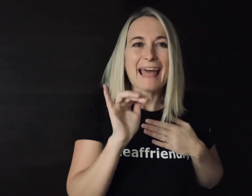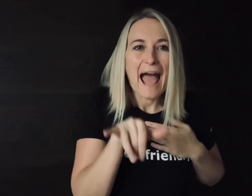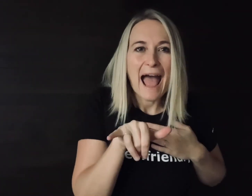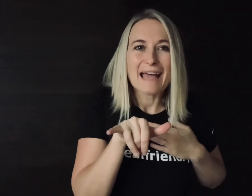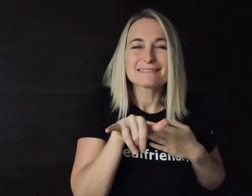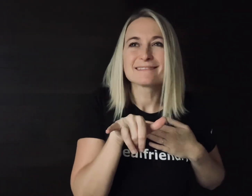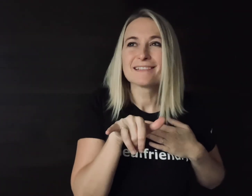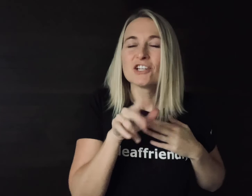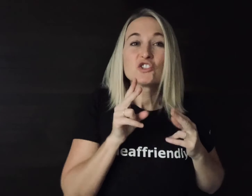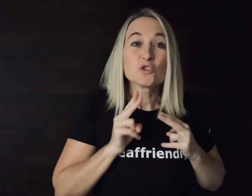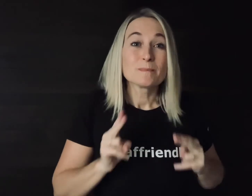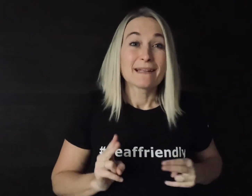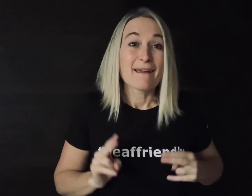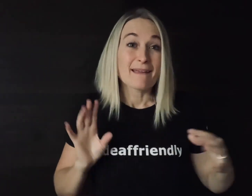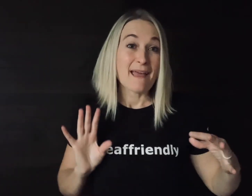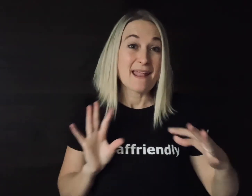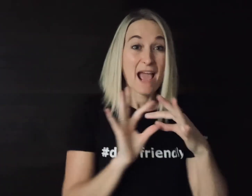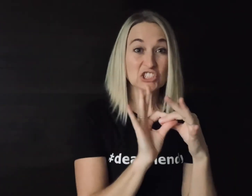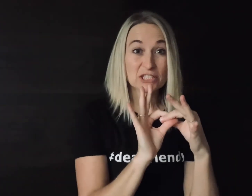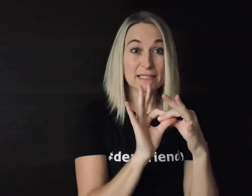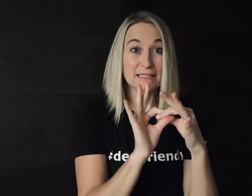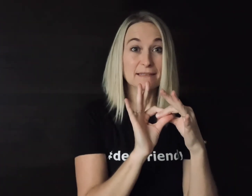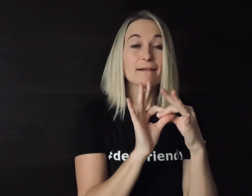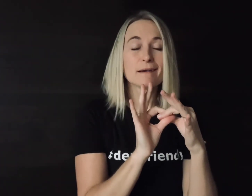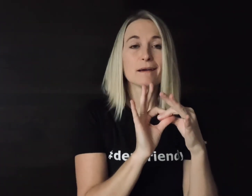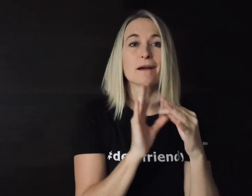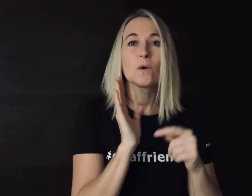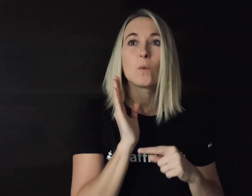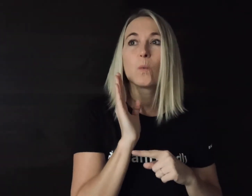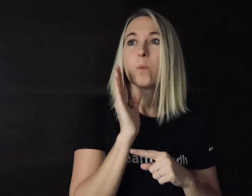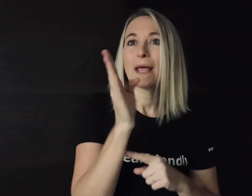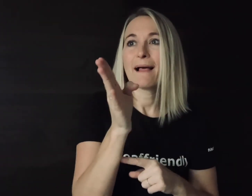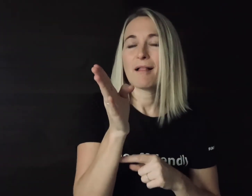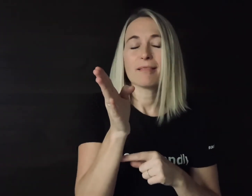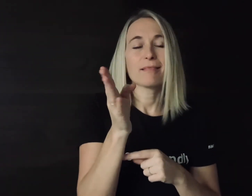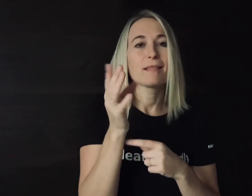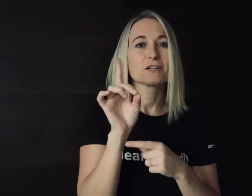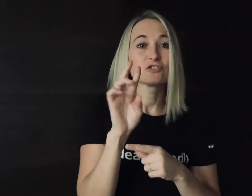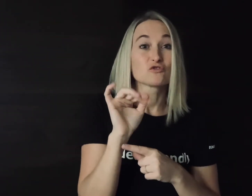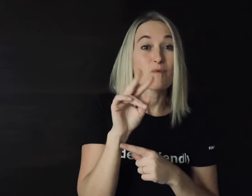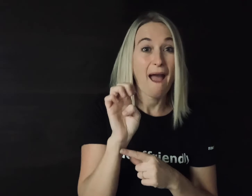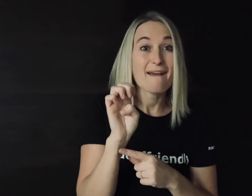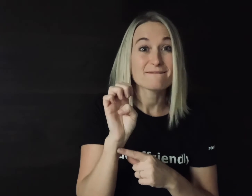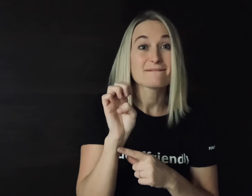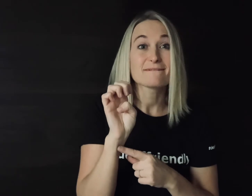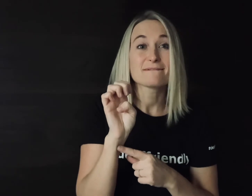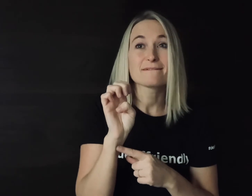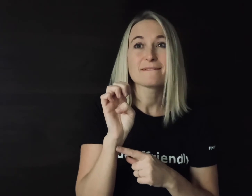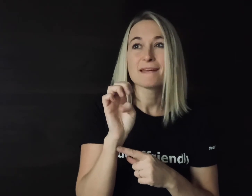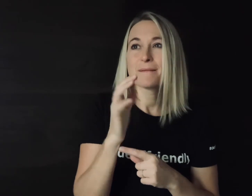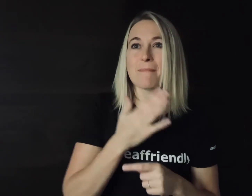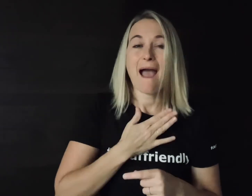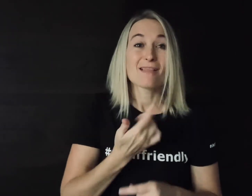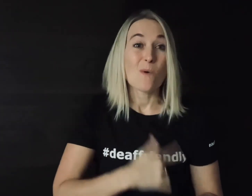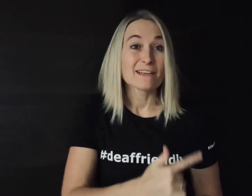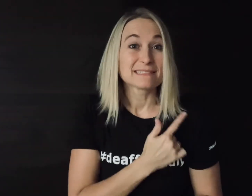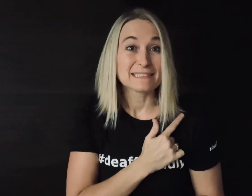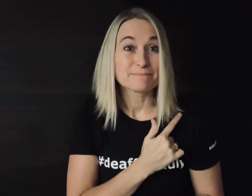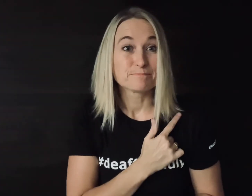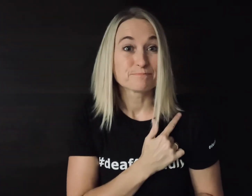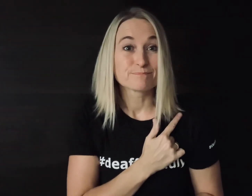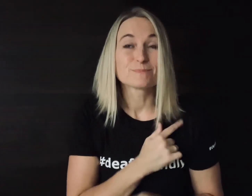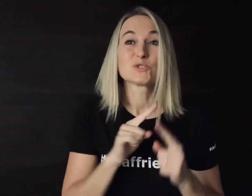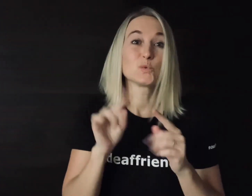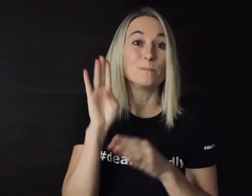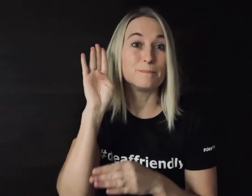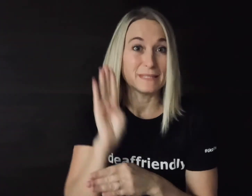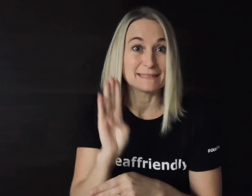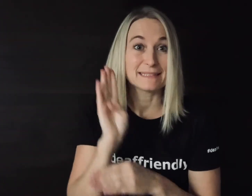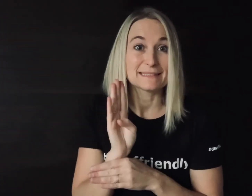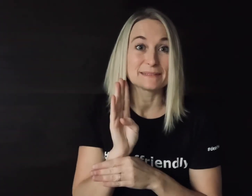That human connection will drive my loyalty to businesses.